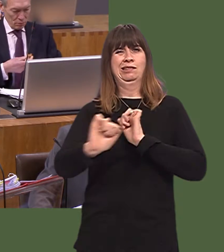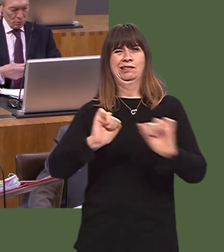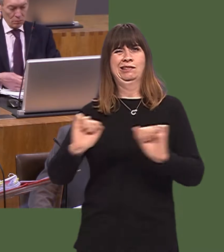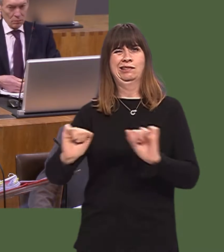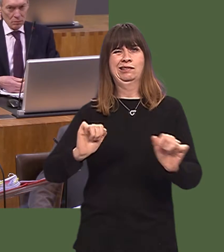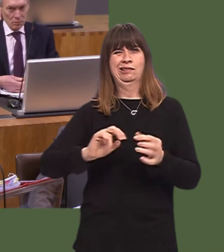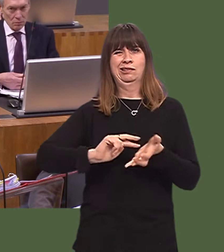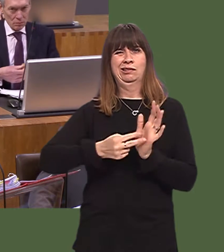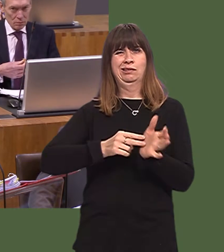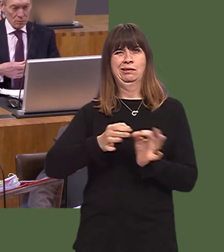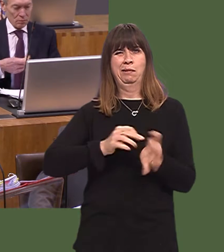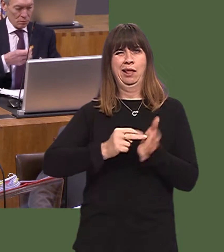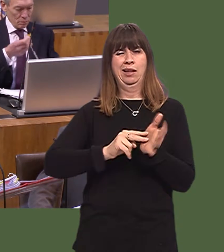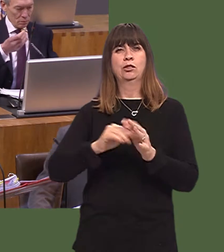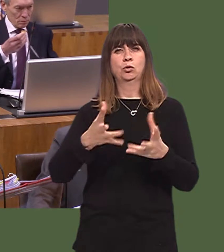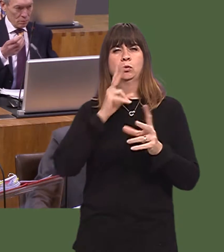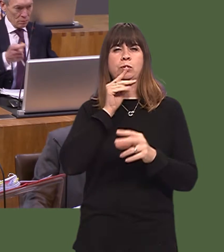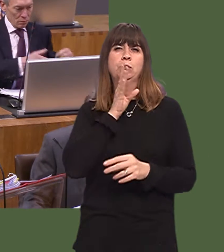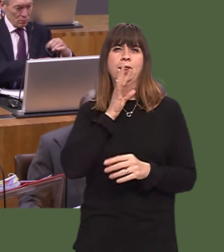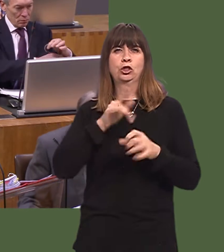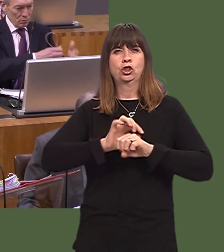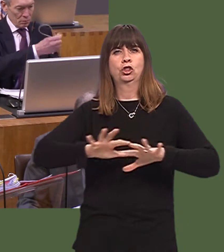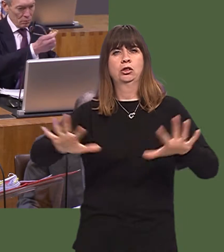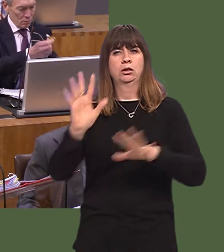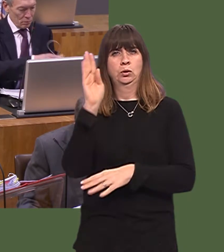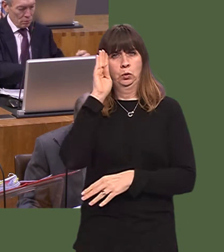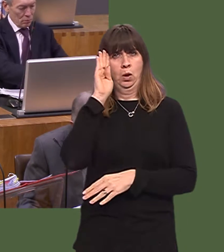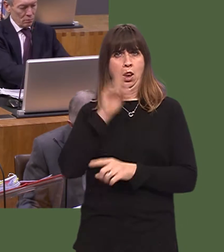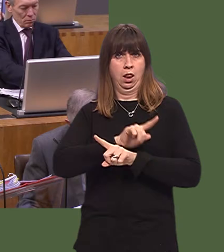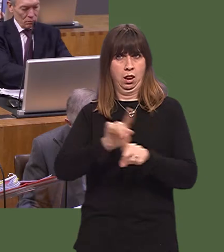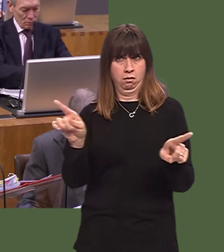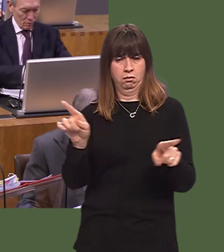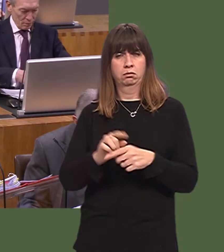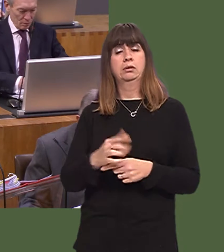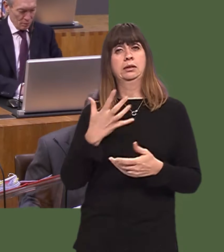plans on supporting the Welsh language in schools, and they have to present those plans